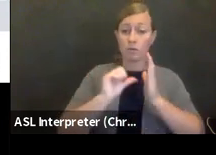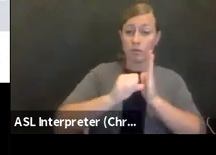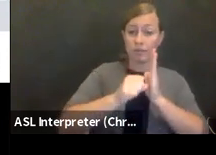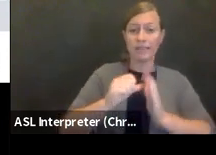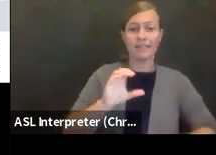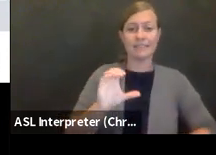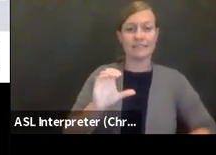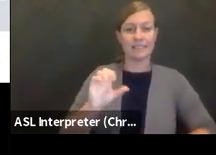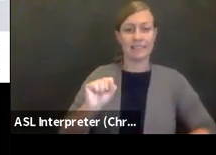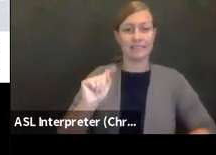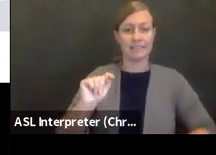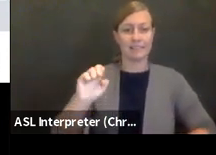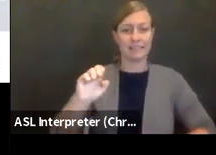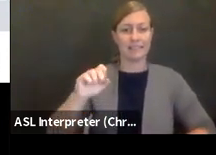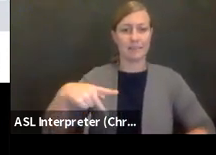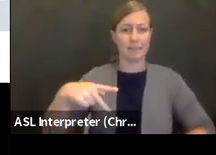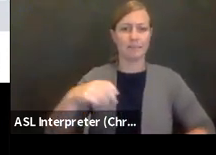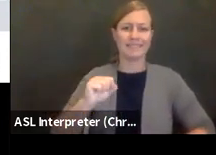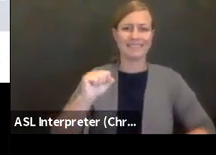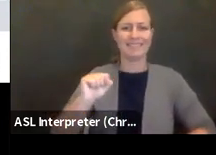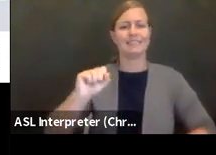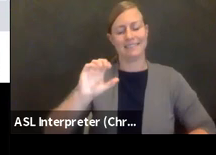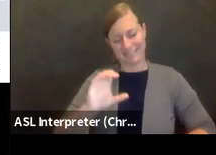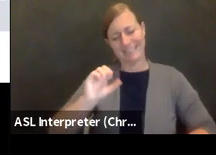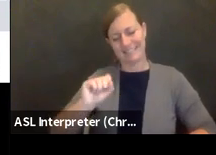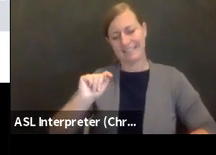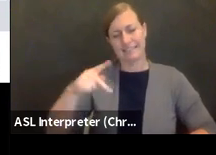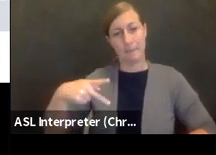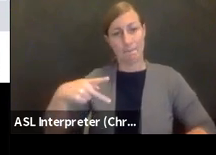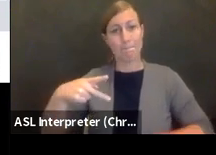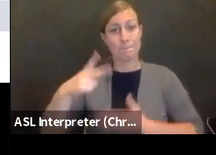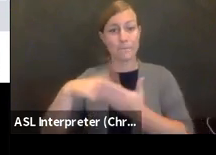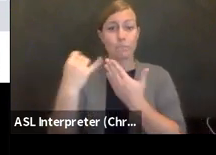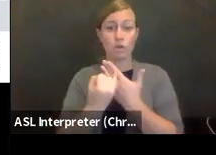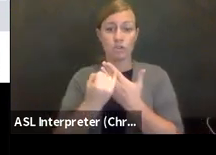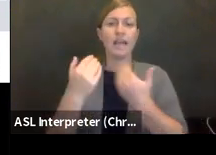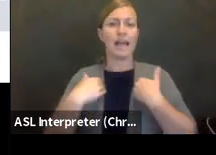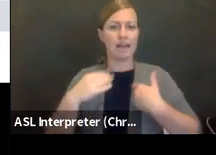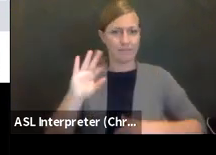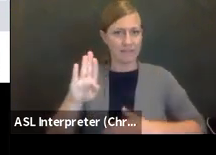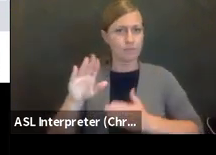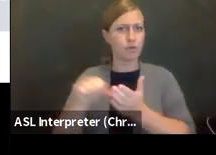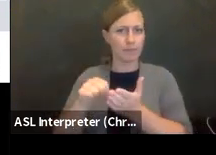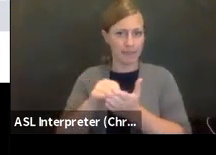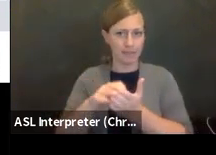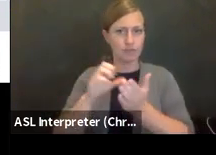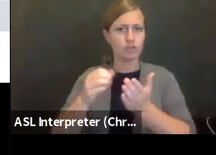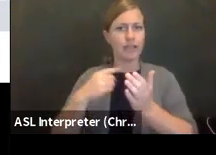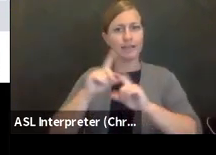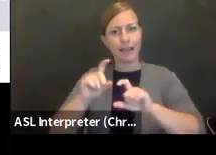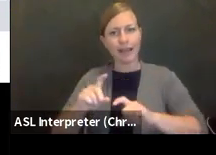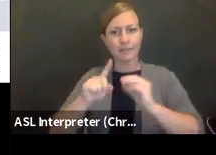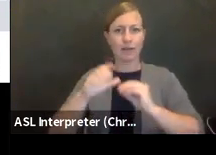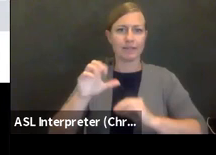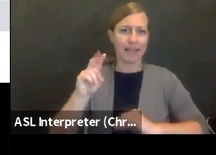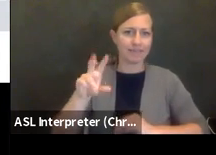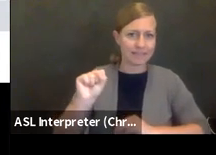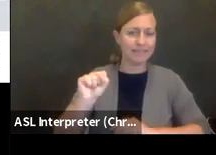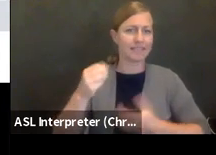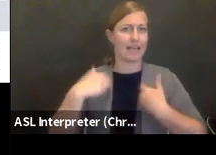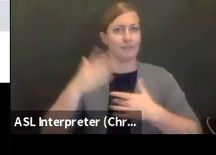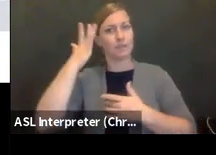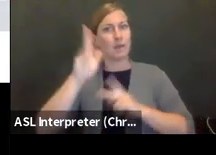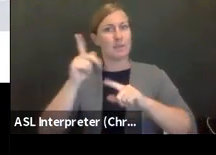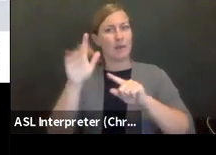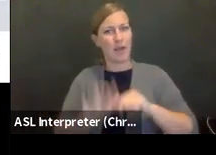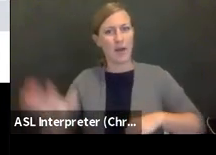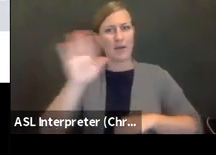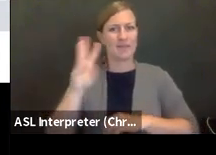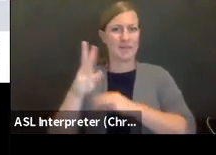ESD 112-- Kristina Wambold: Tech project which has a Facebook page for Campus questions which are being answered by smart people all over the world, including my car all over, Washington, including myself,